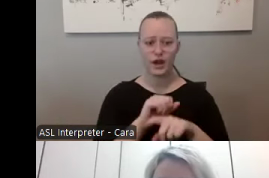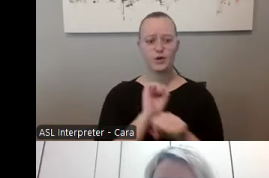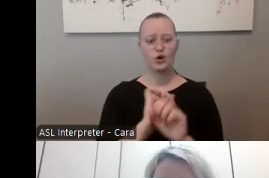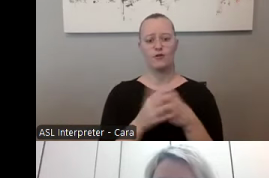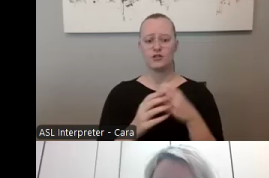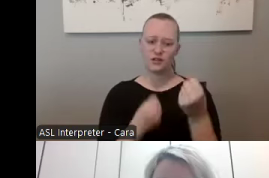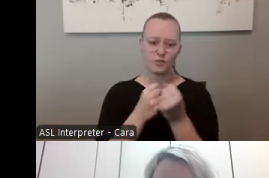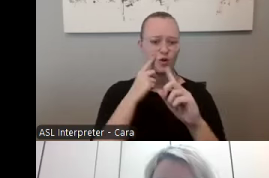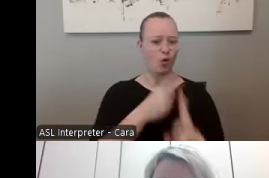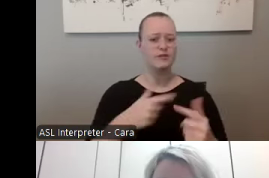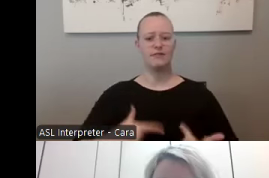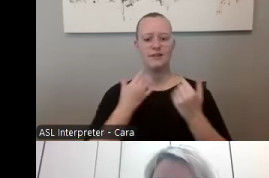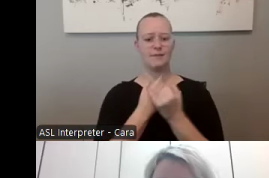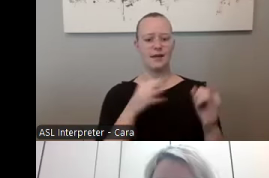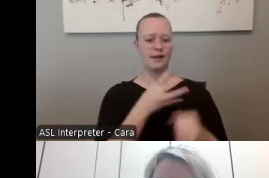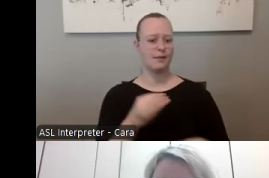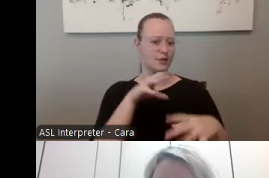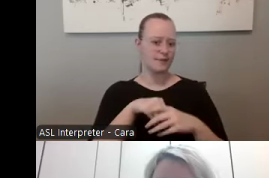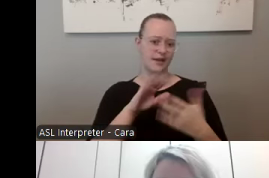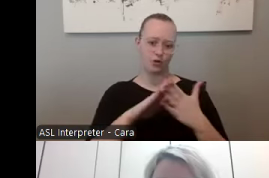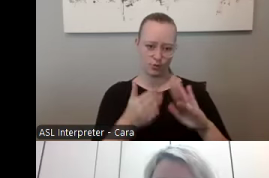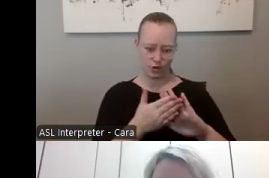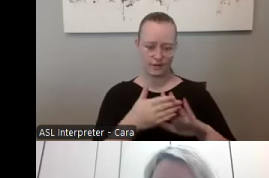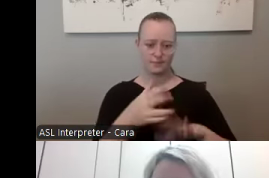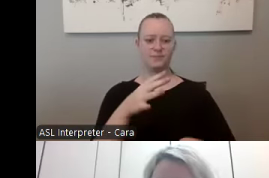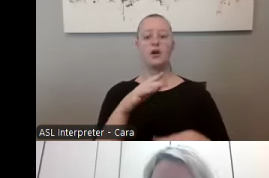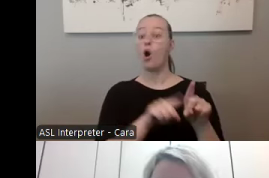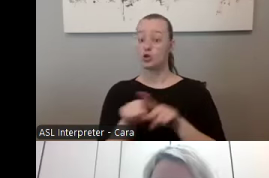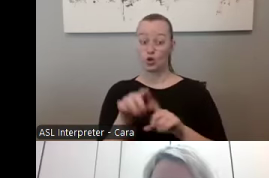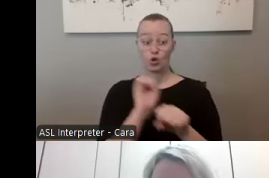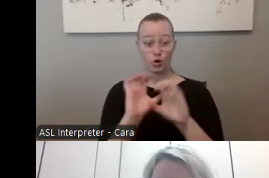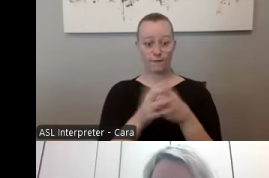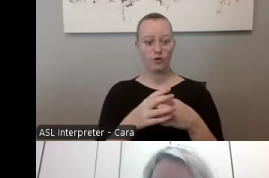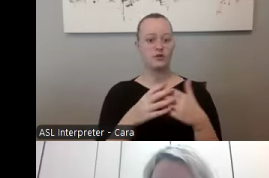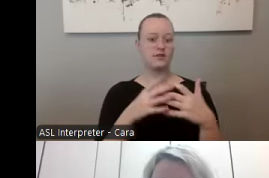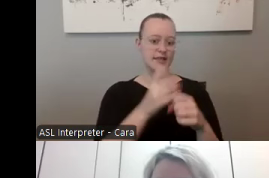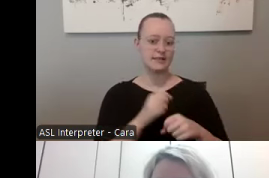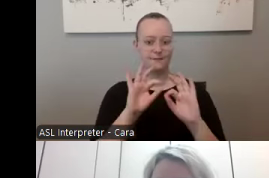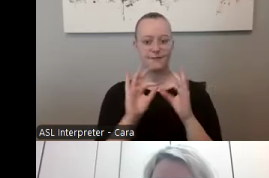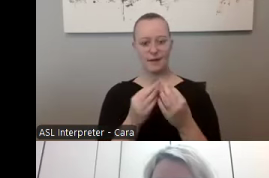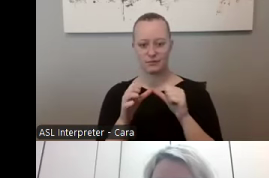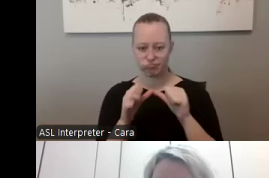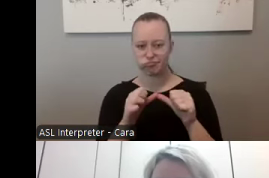and participating in their community. Also, that the workforce receives family sustaining wages and benefits and is